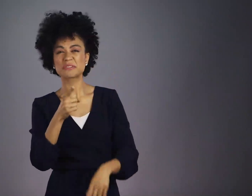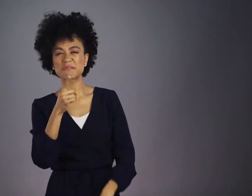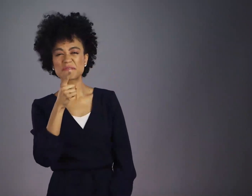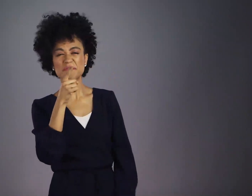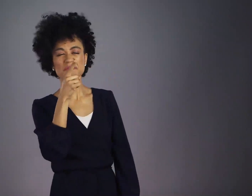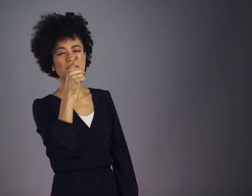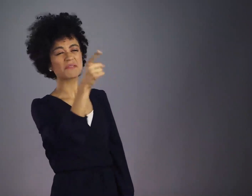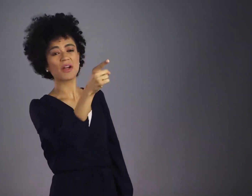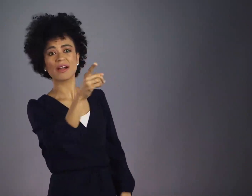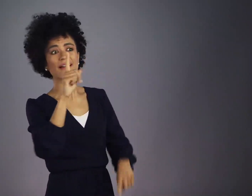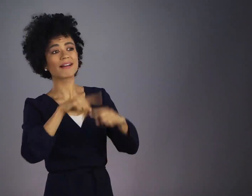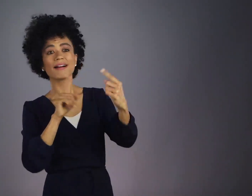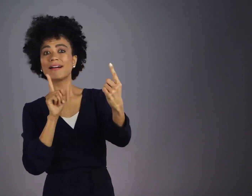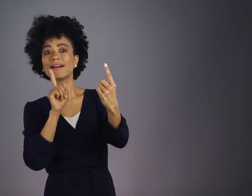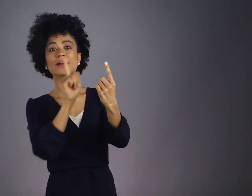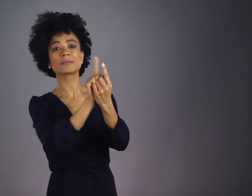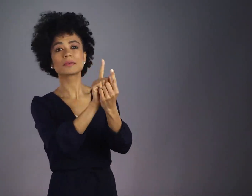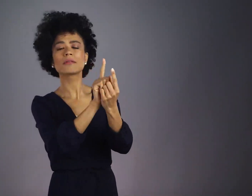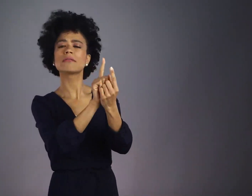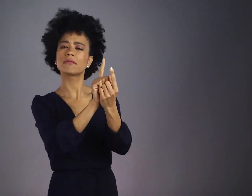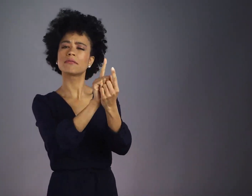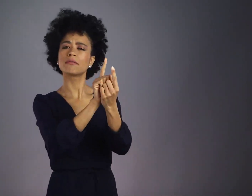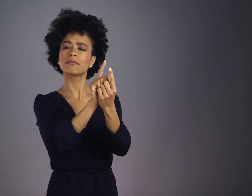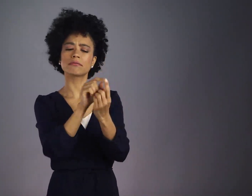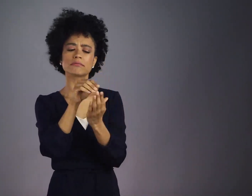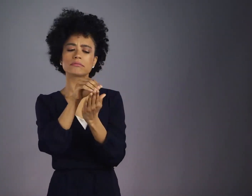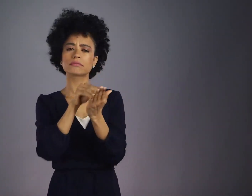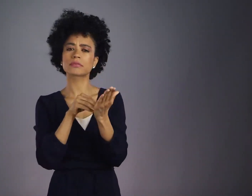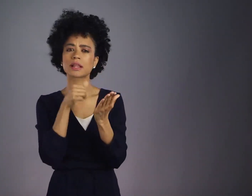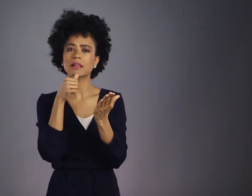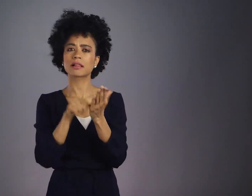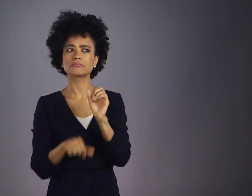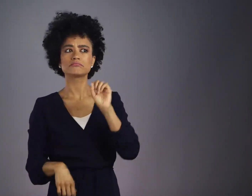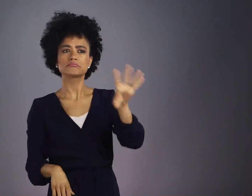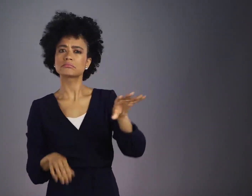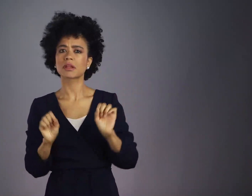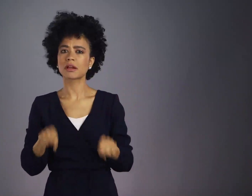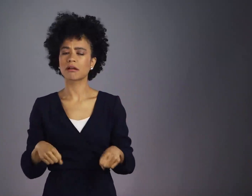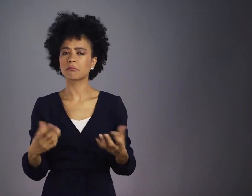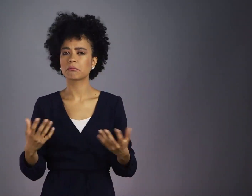Some people cannot be seen — we send them an honest letter.